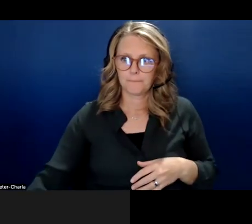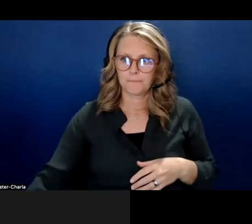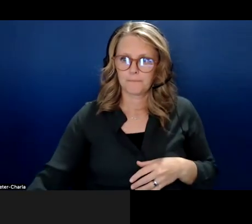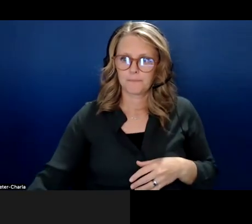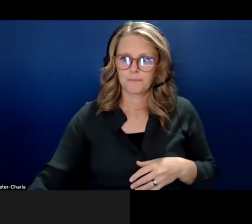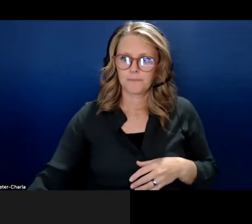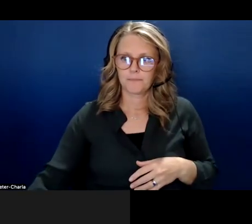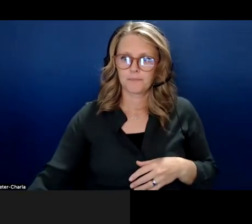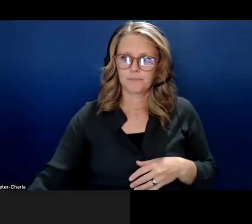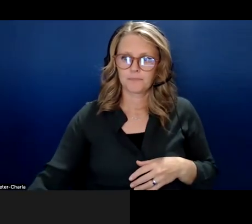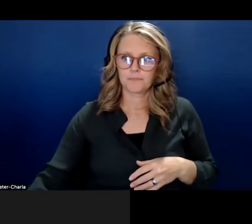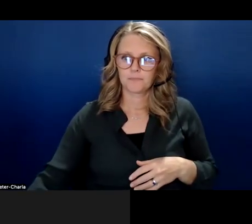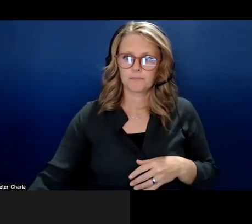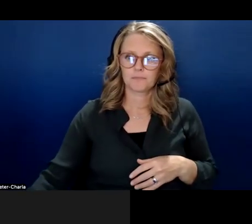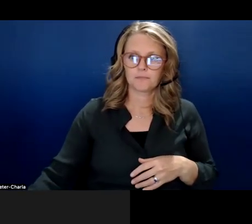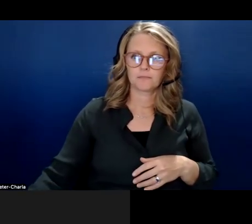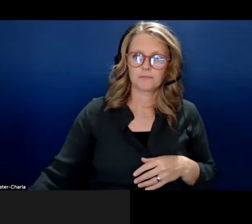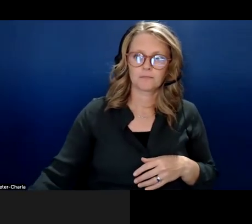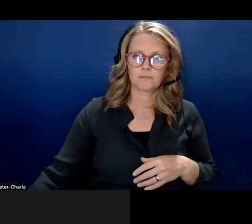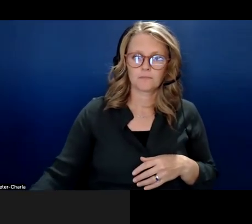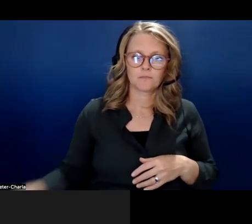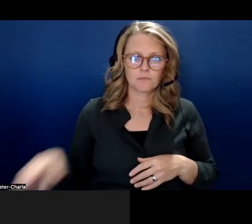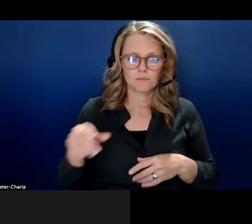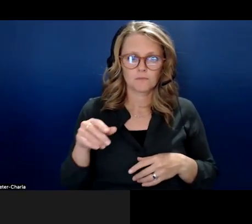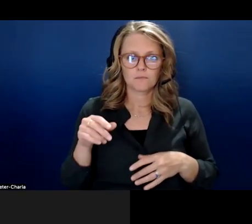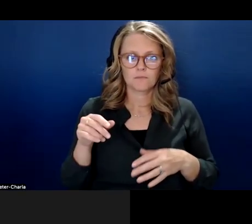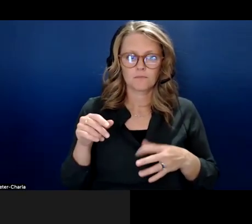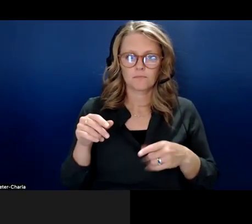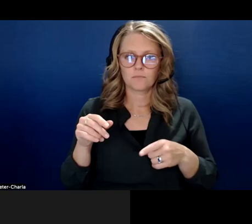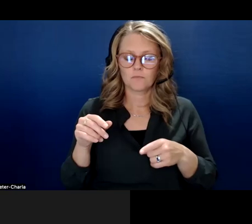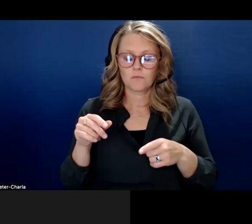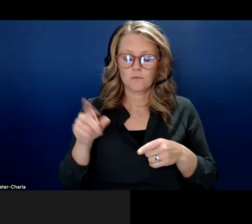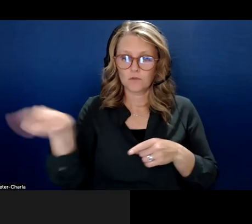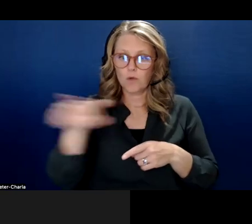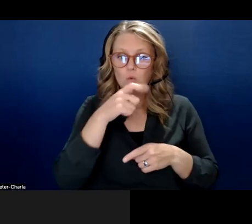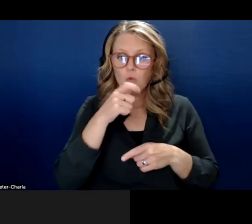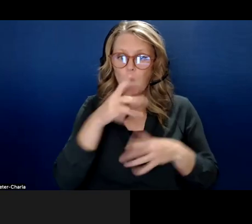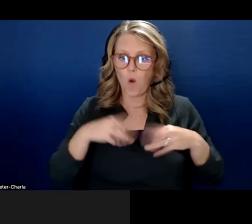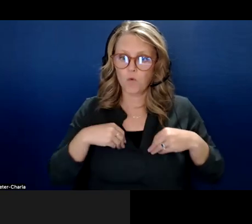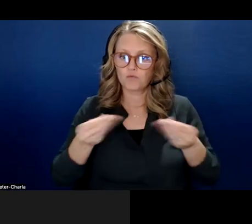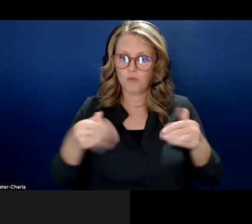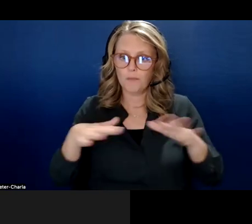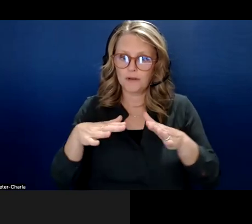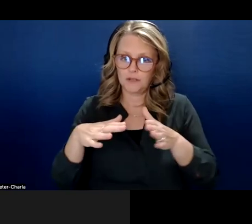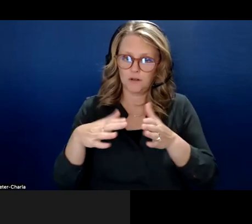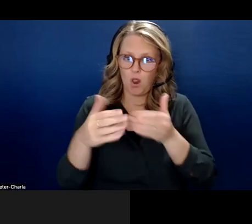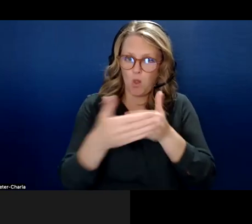So we're conducting our survey for the project right now this is important